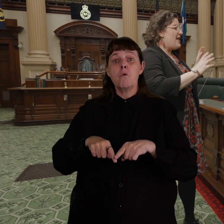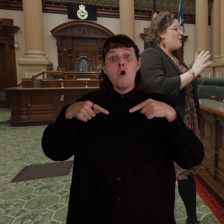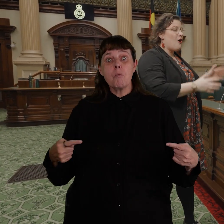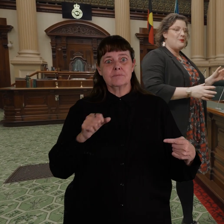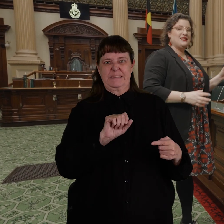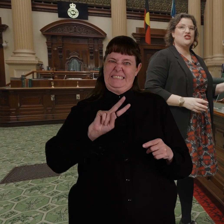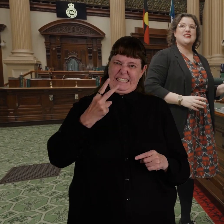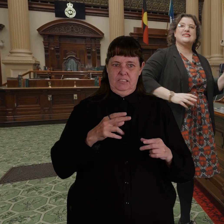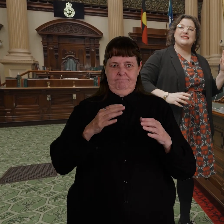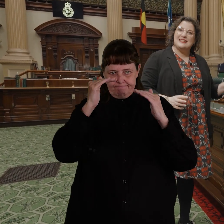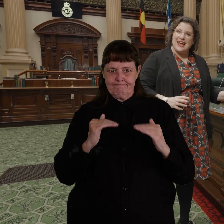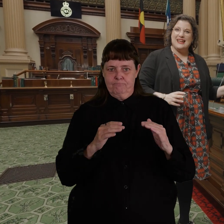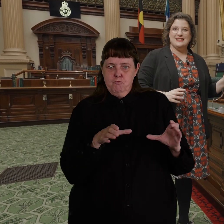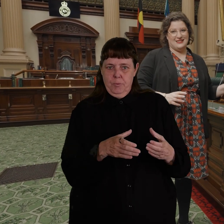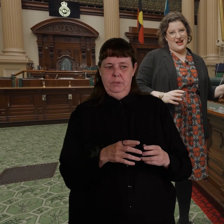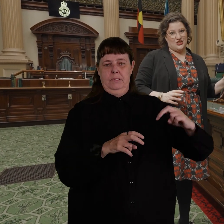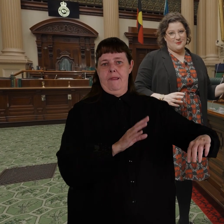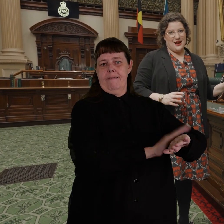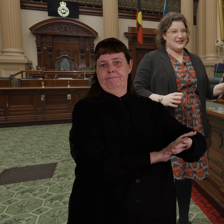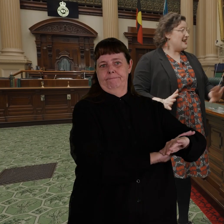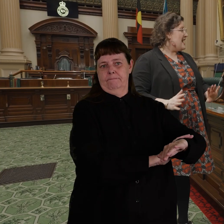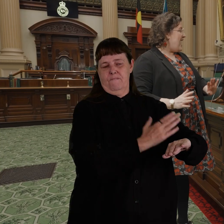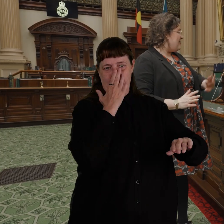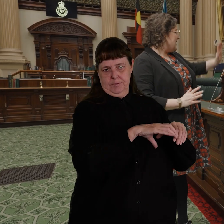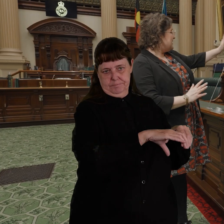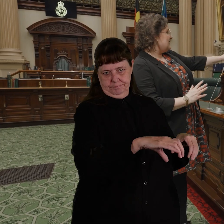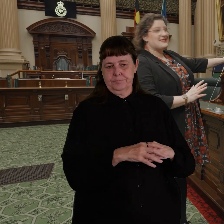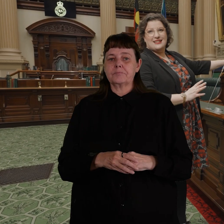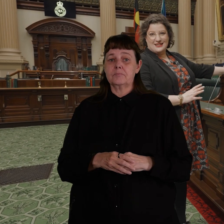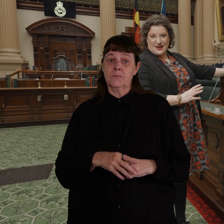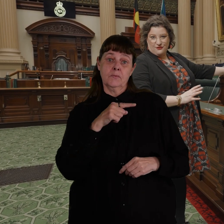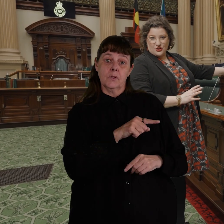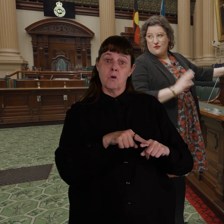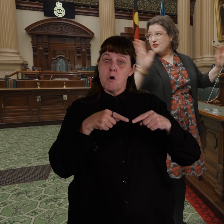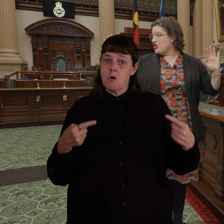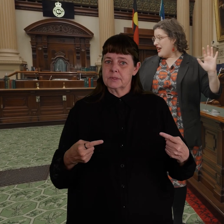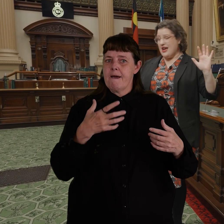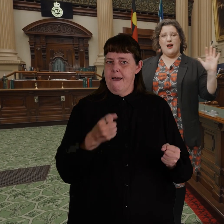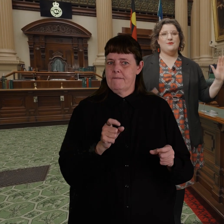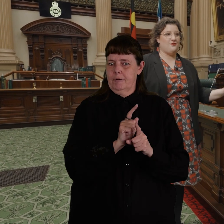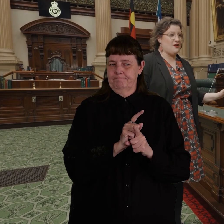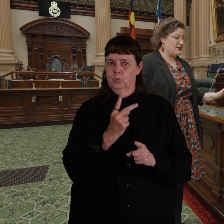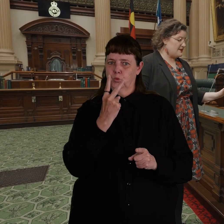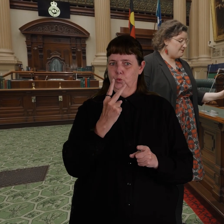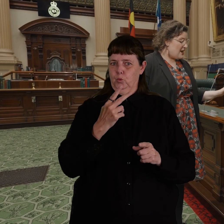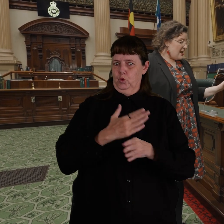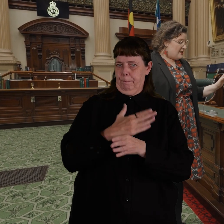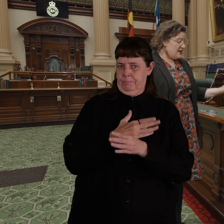and the opposition is the second largest party. They sit to the left of the chair up the front.